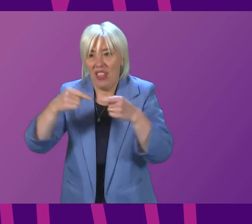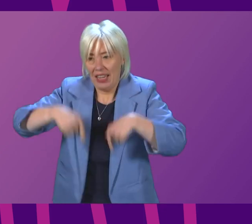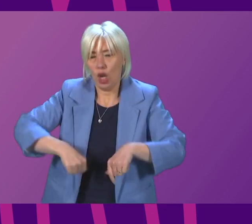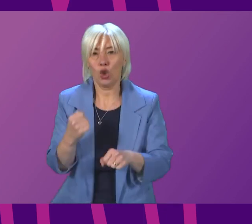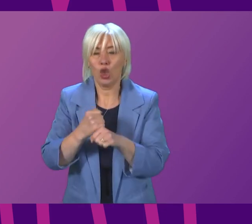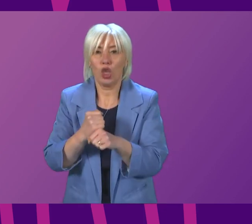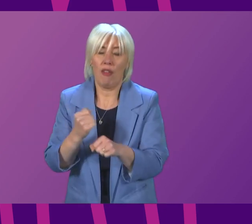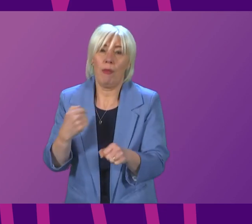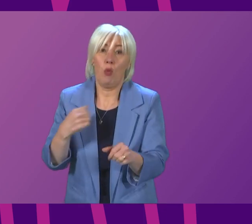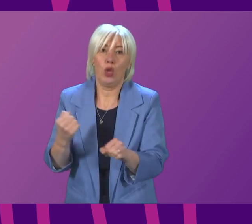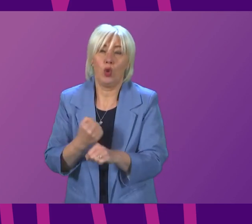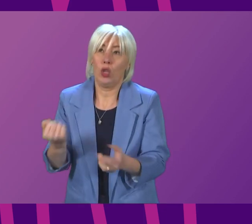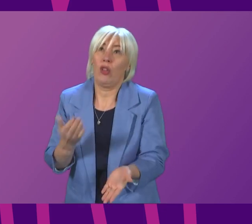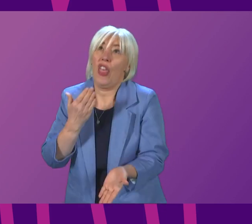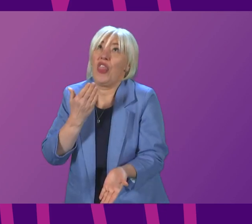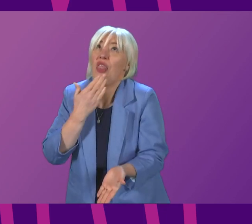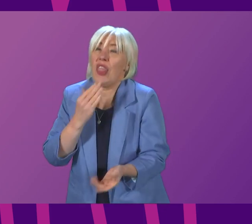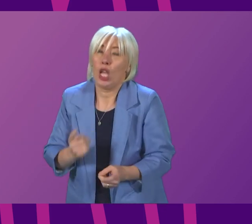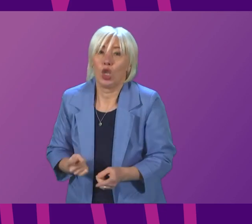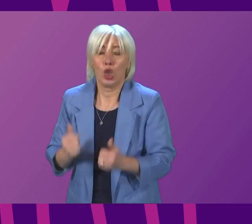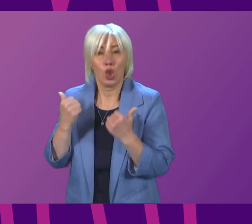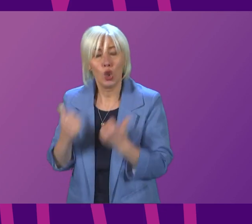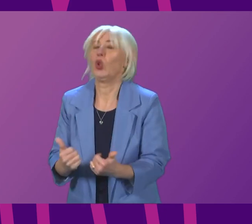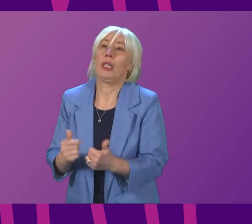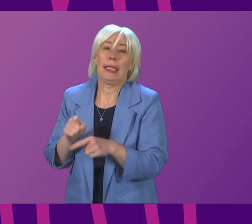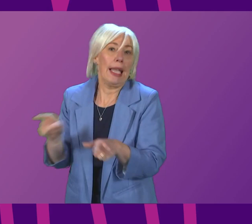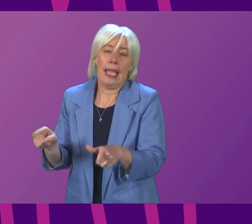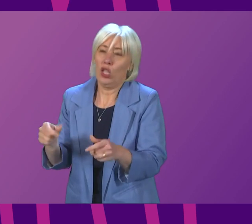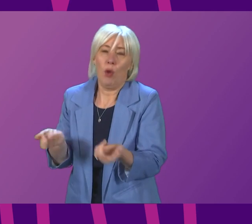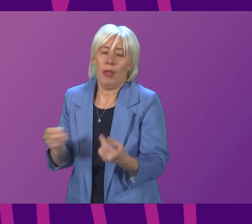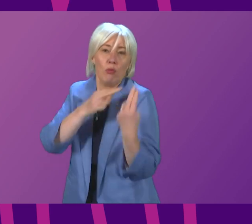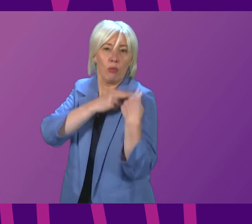Thank goodness he has not been responsible for these difficult decisions because, given